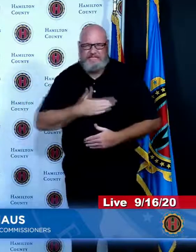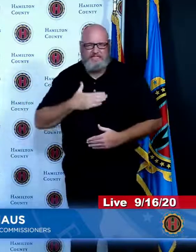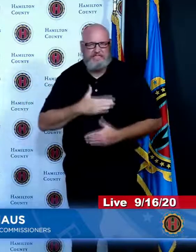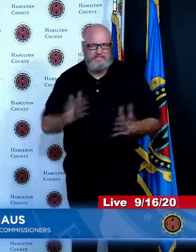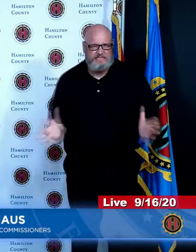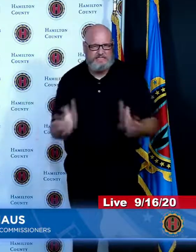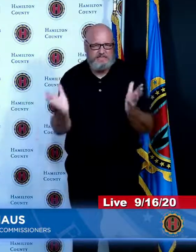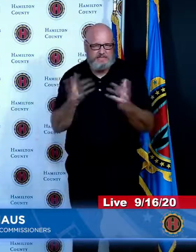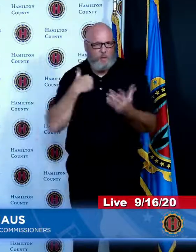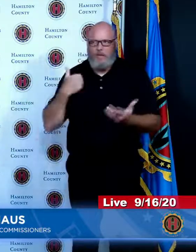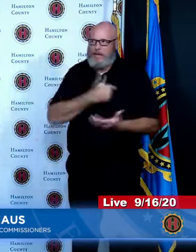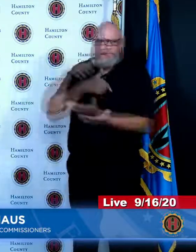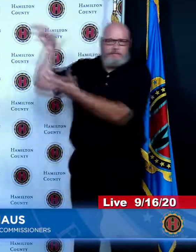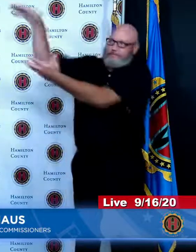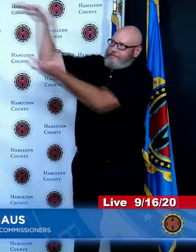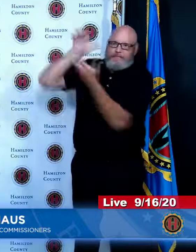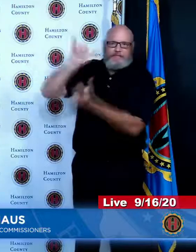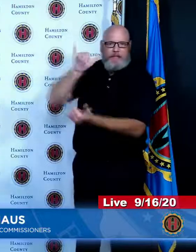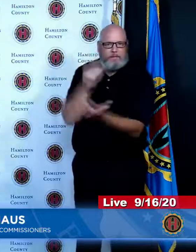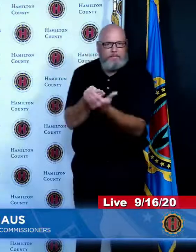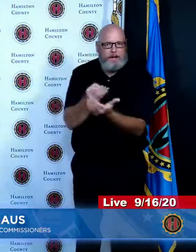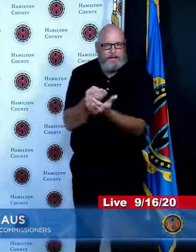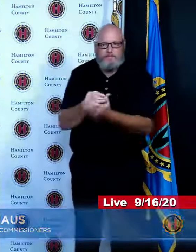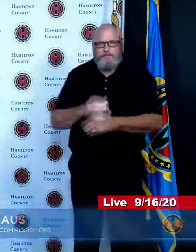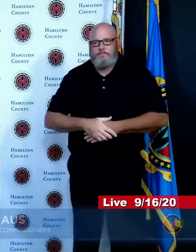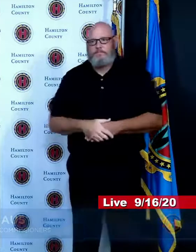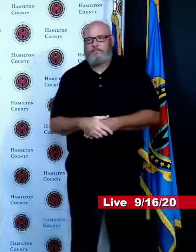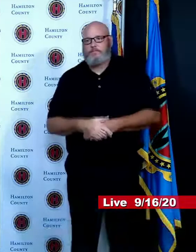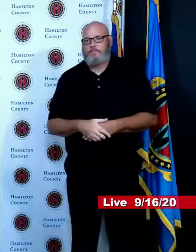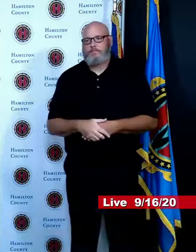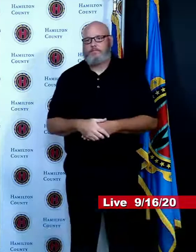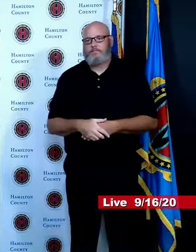so okay so now you can see the map of the response rates